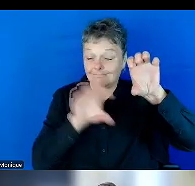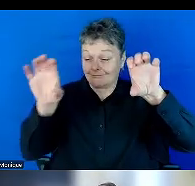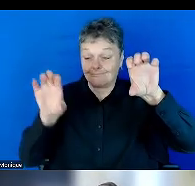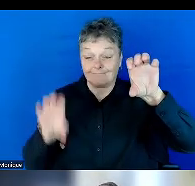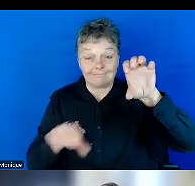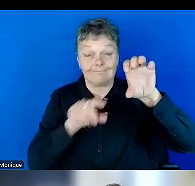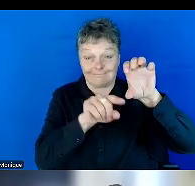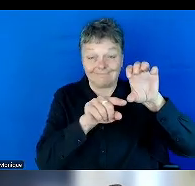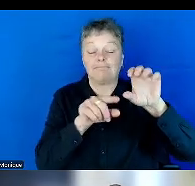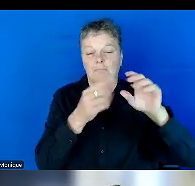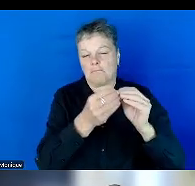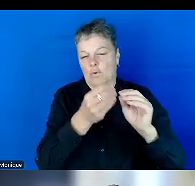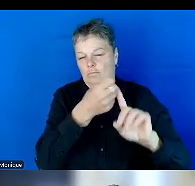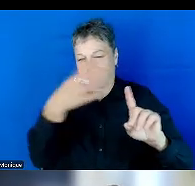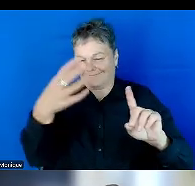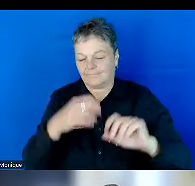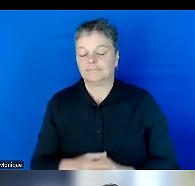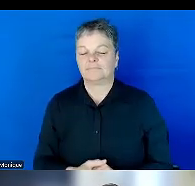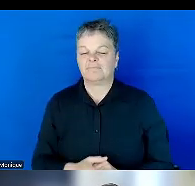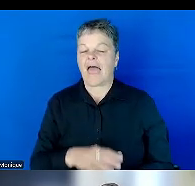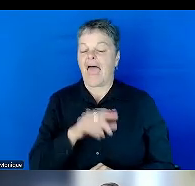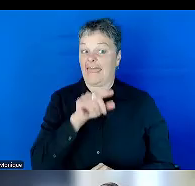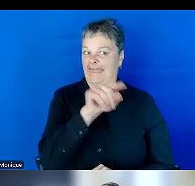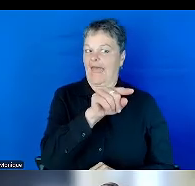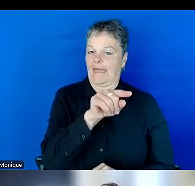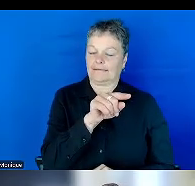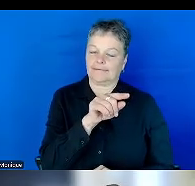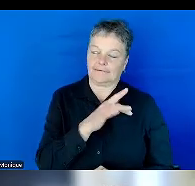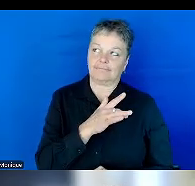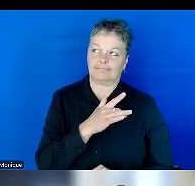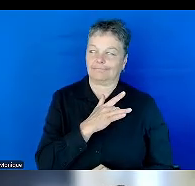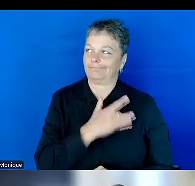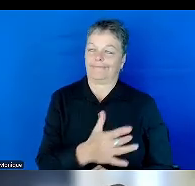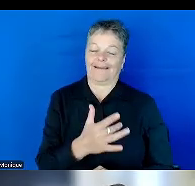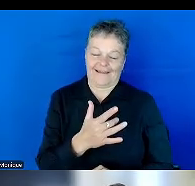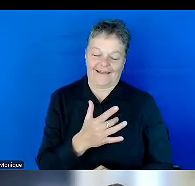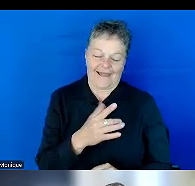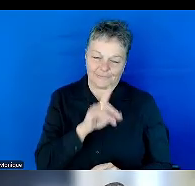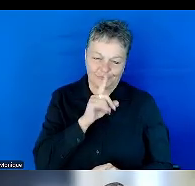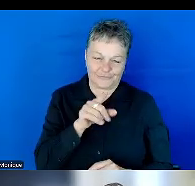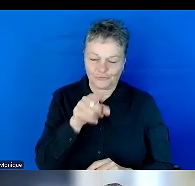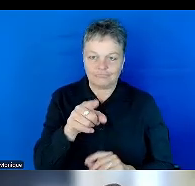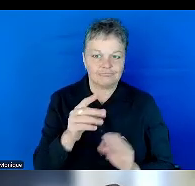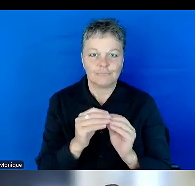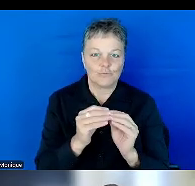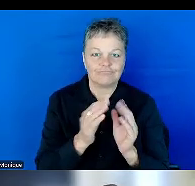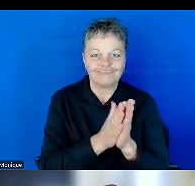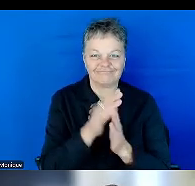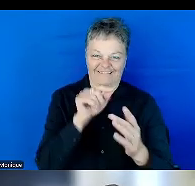which is probably the the most relevant one for uh for individuals with disabilities and that's